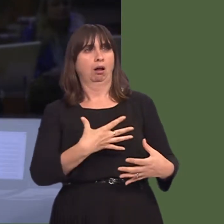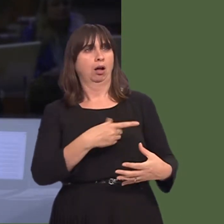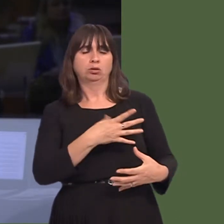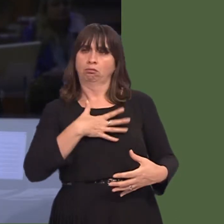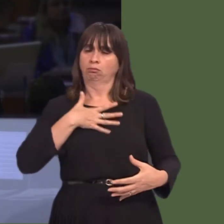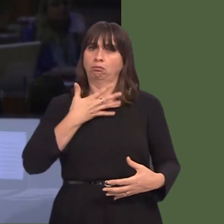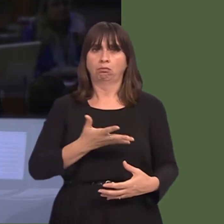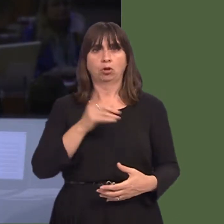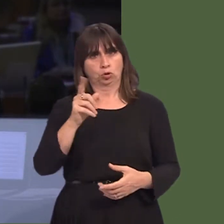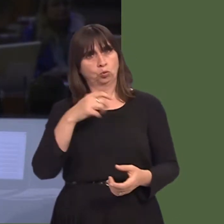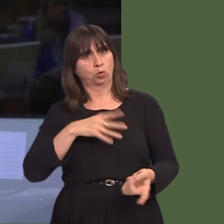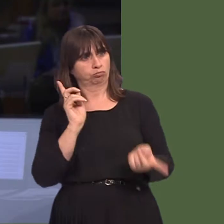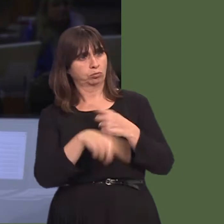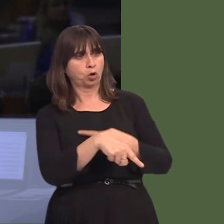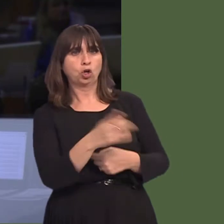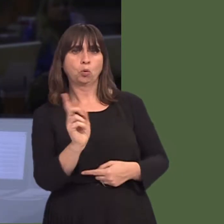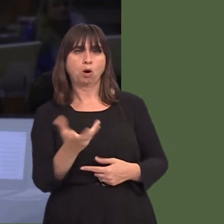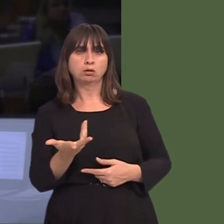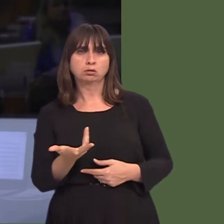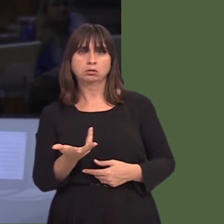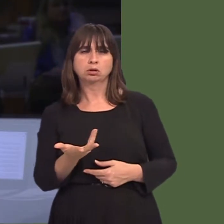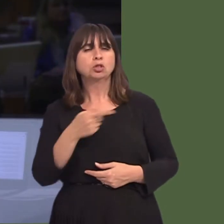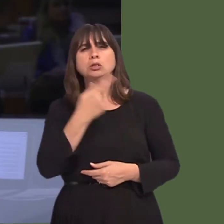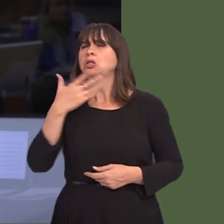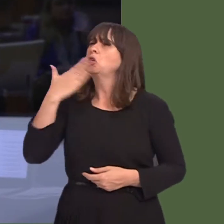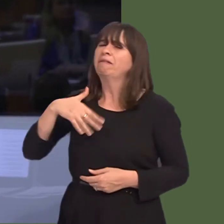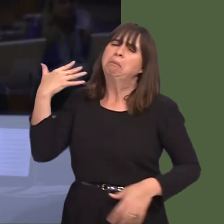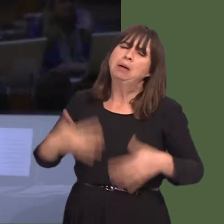this statement, 'It seems so unfair that I have to suffer constant pain, loss of sleep